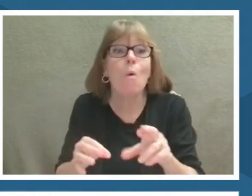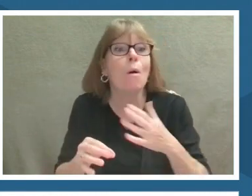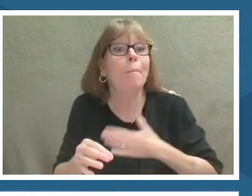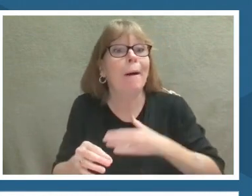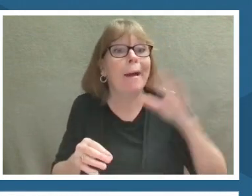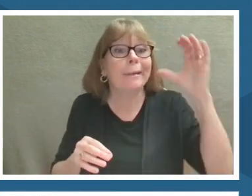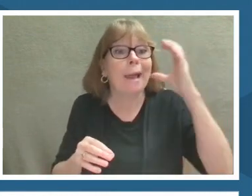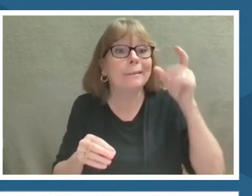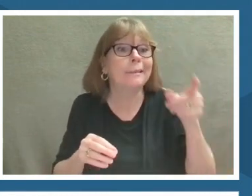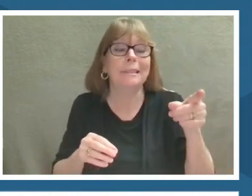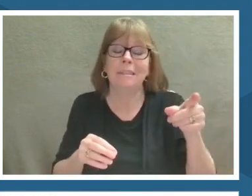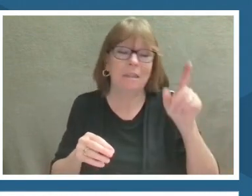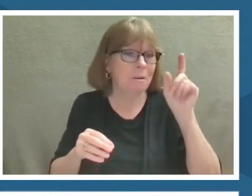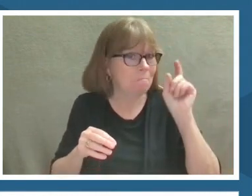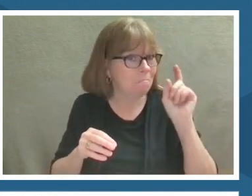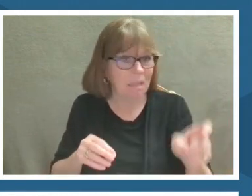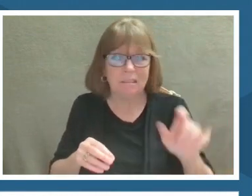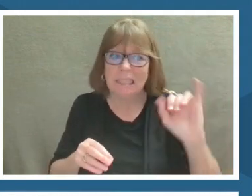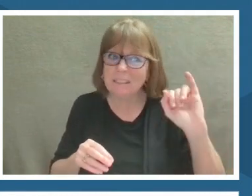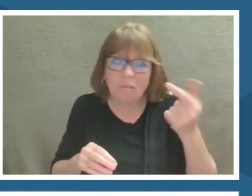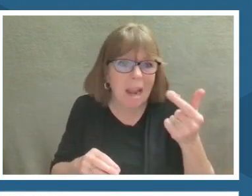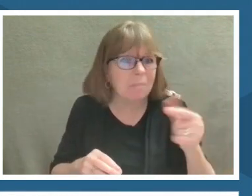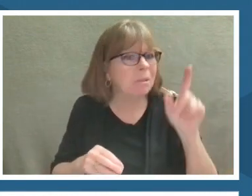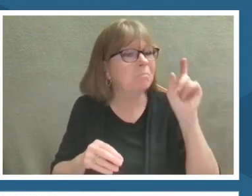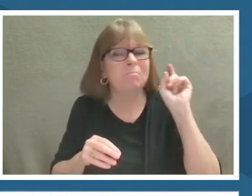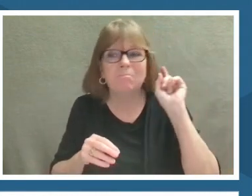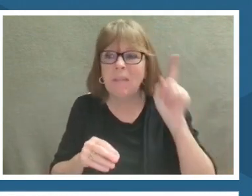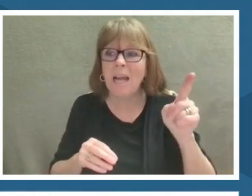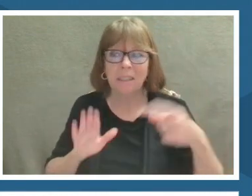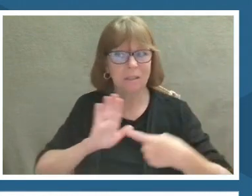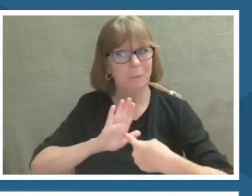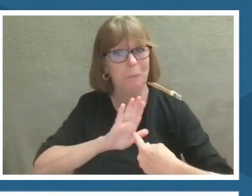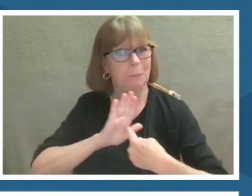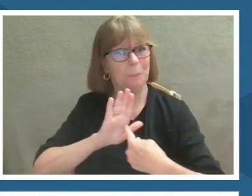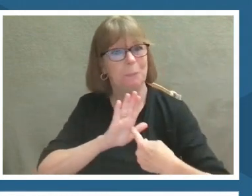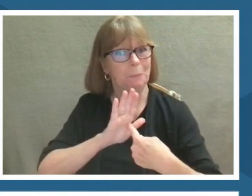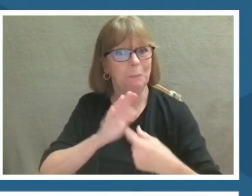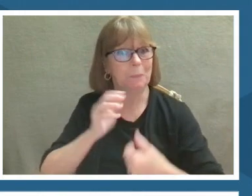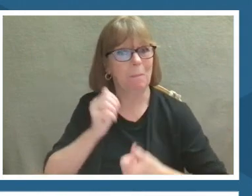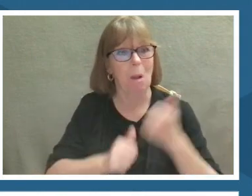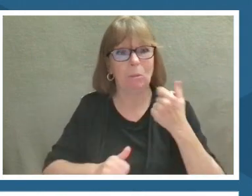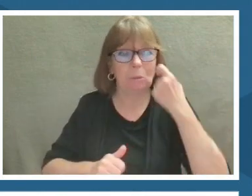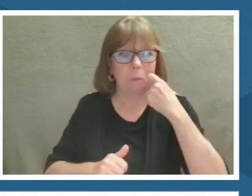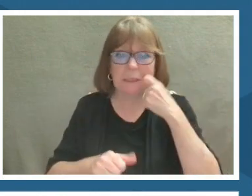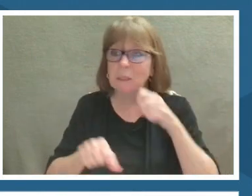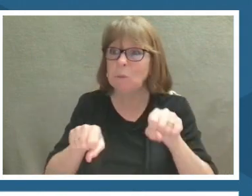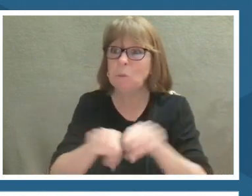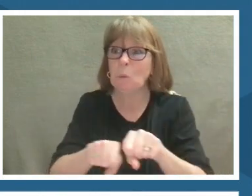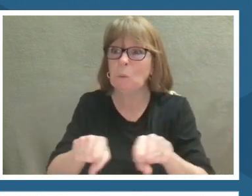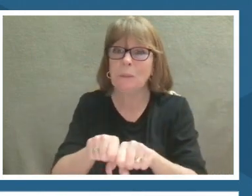instagram page where you know he shows off his his latest sneakers uh or i had